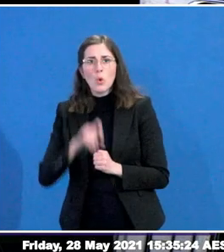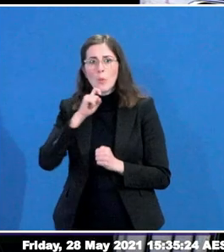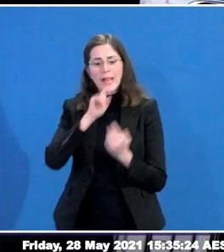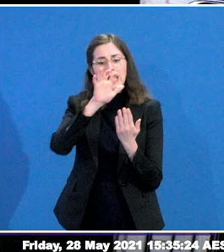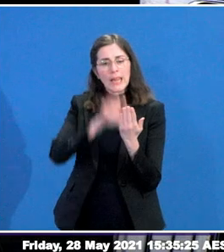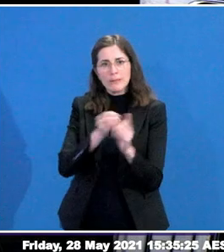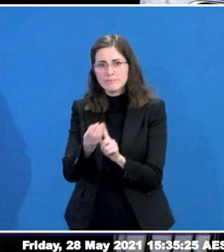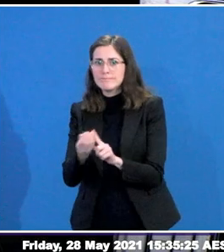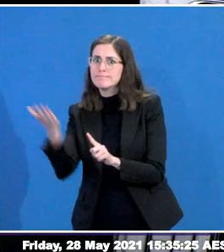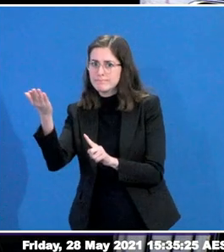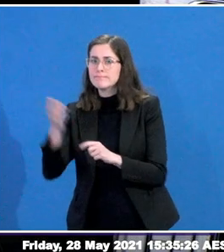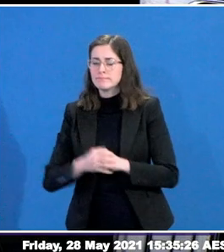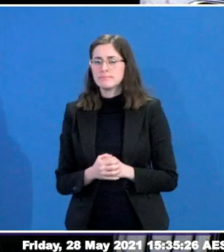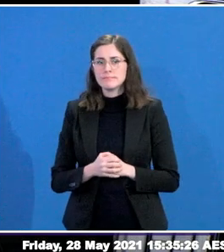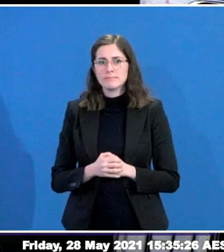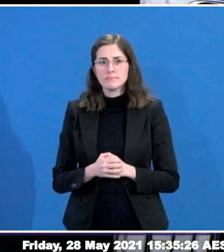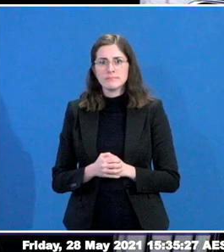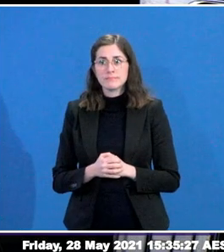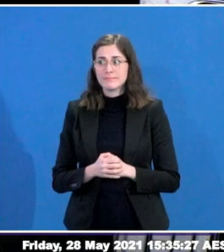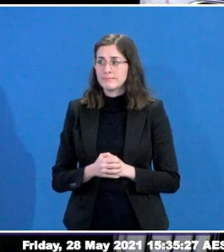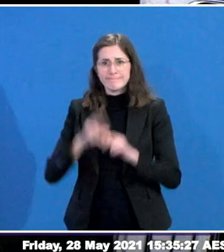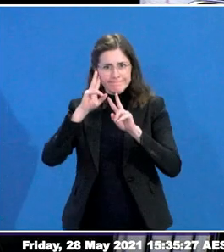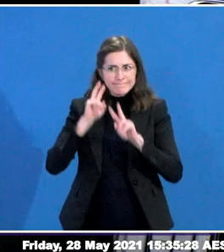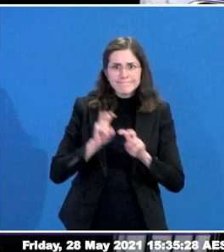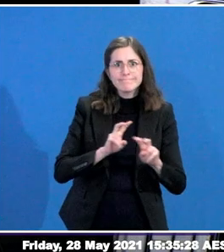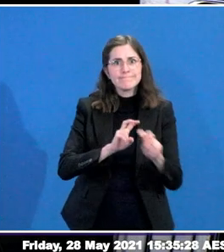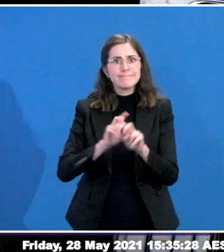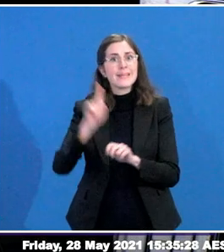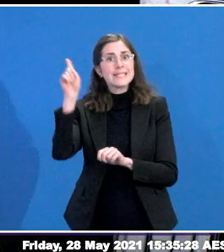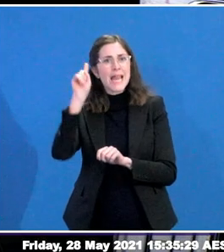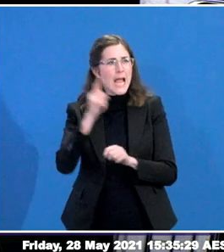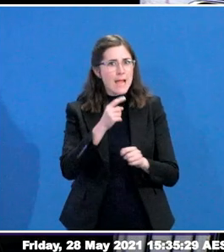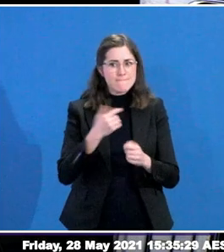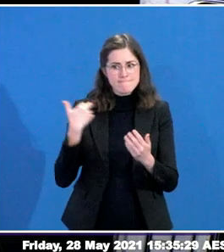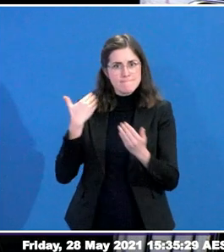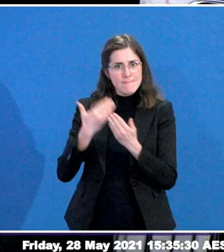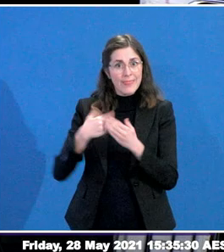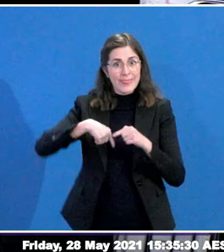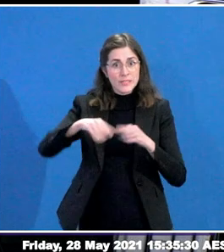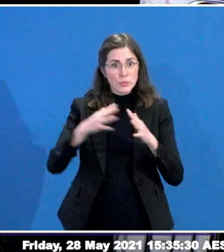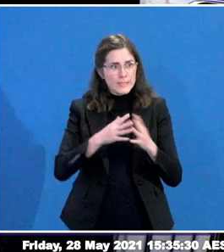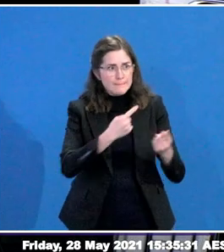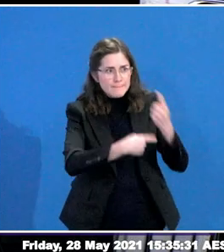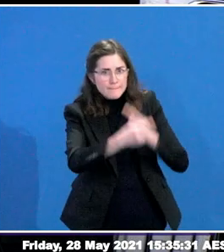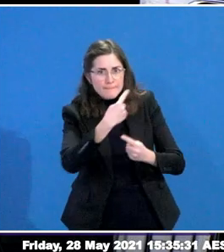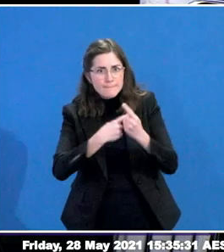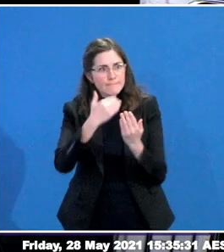Any factual findings made by the Commissioners sitting at this hearing and the Commission will be made after the Commissioners have